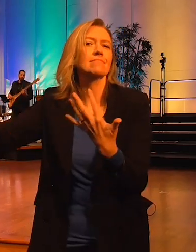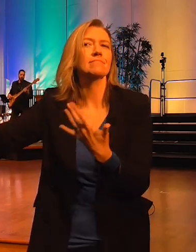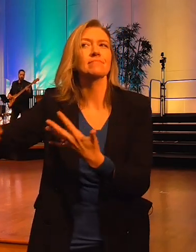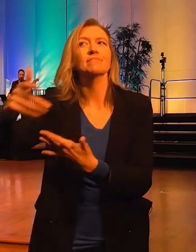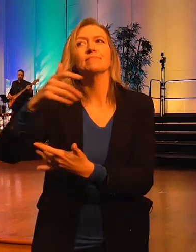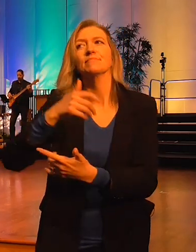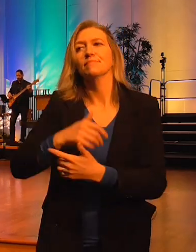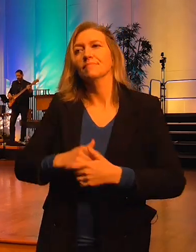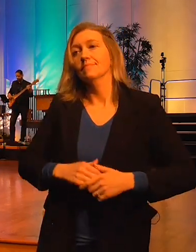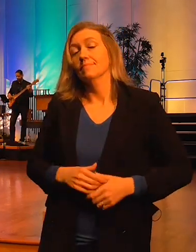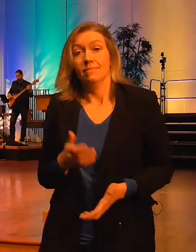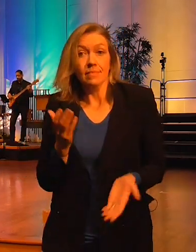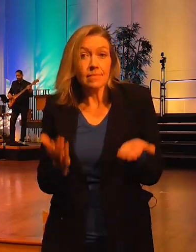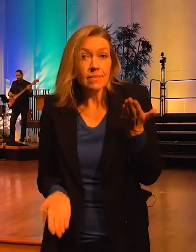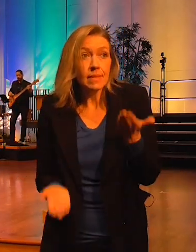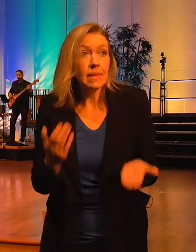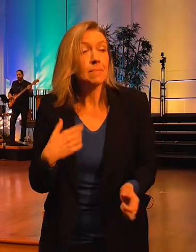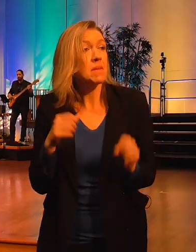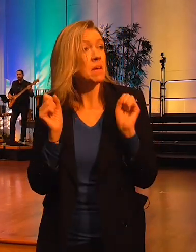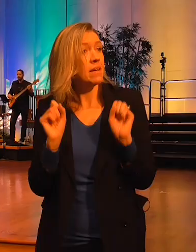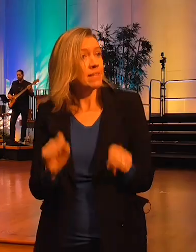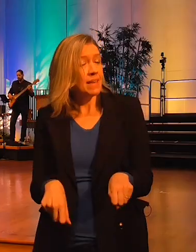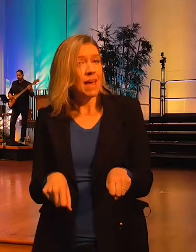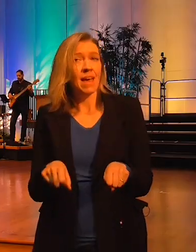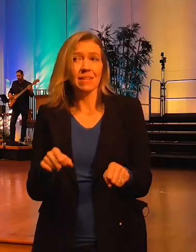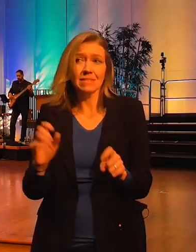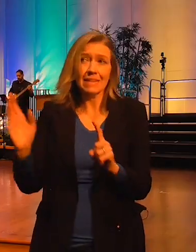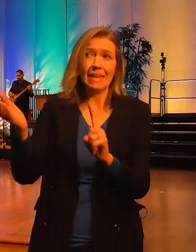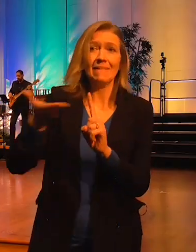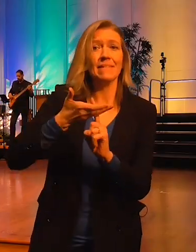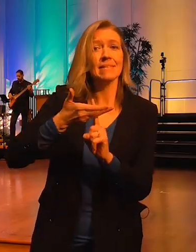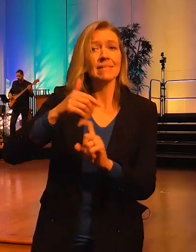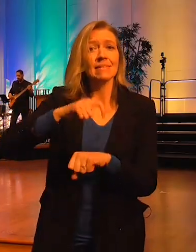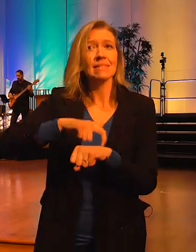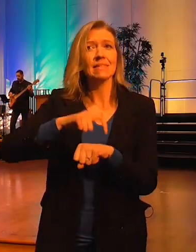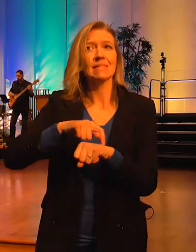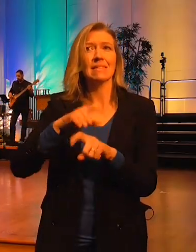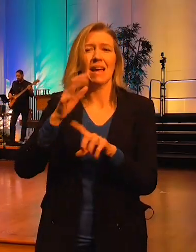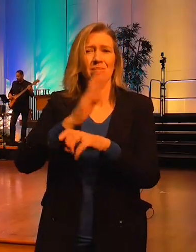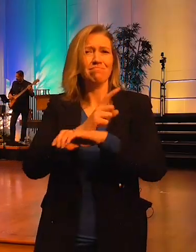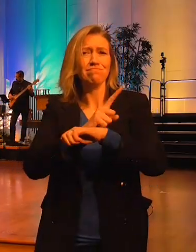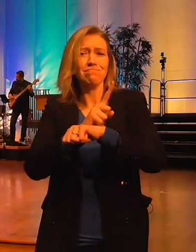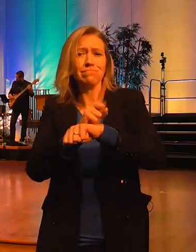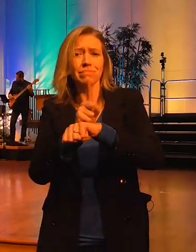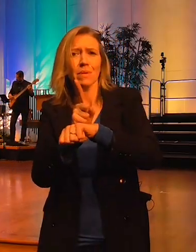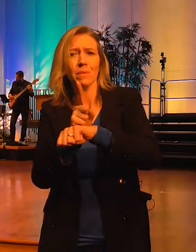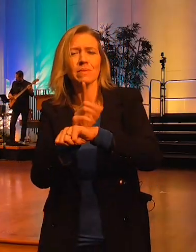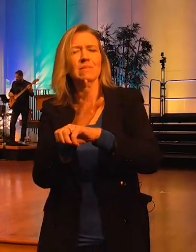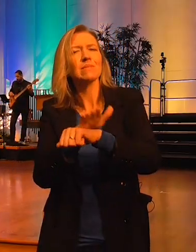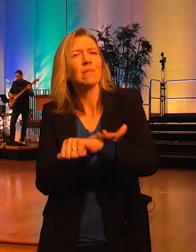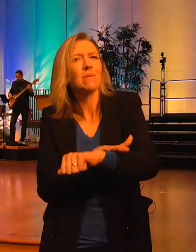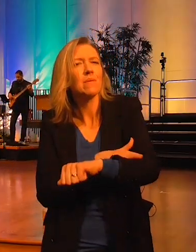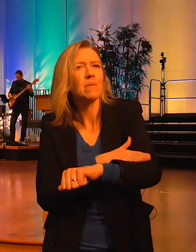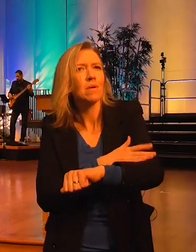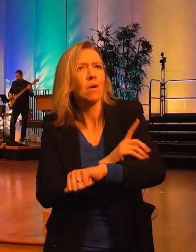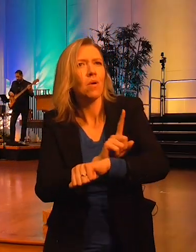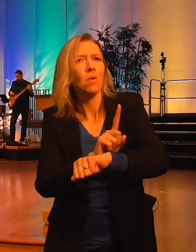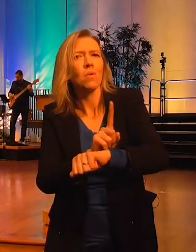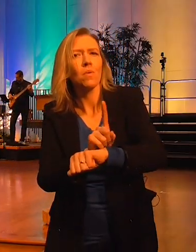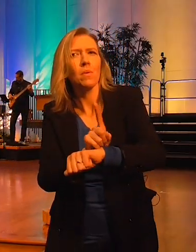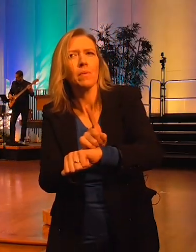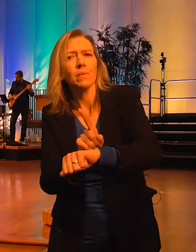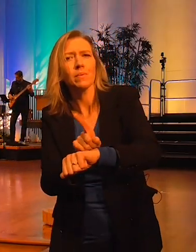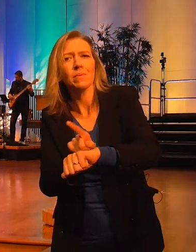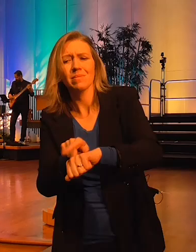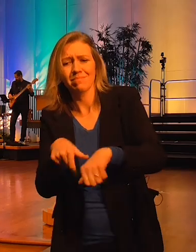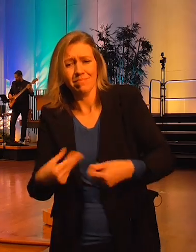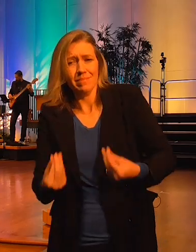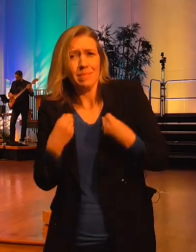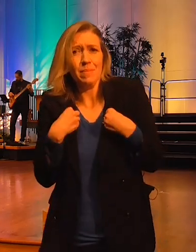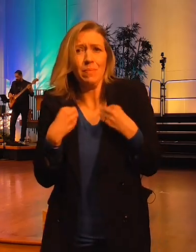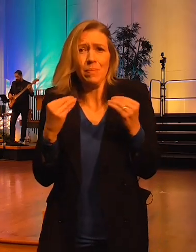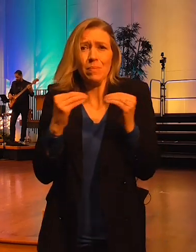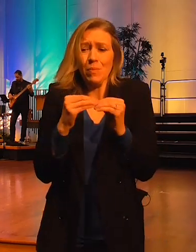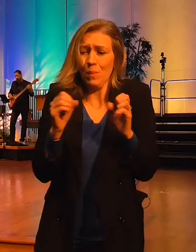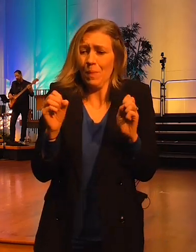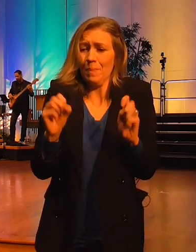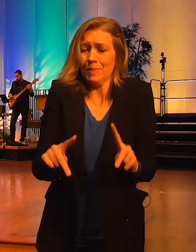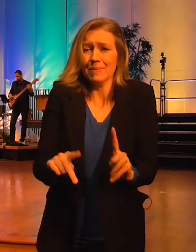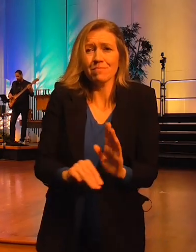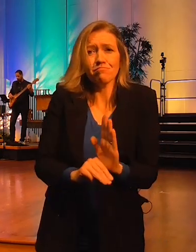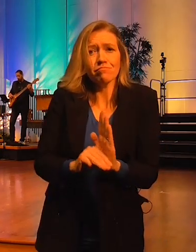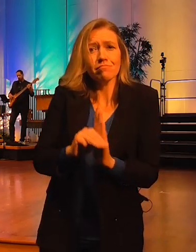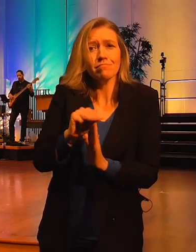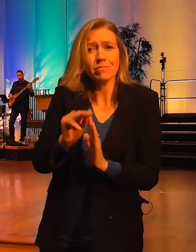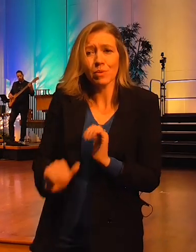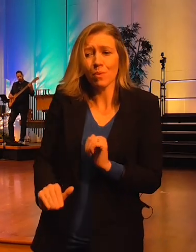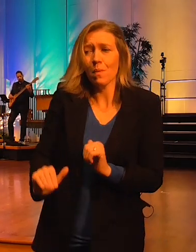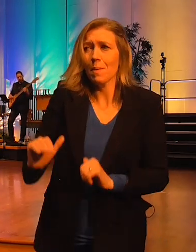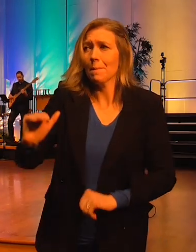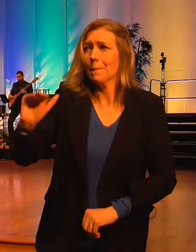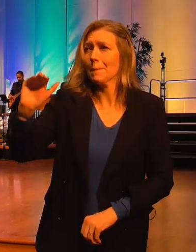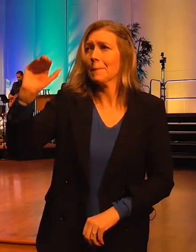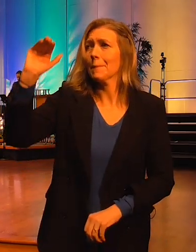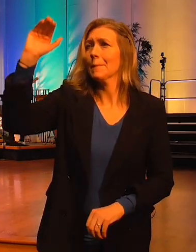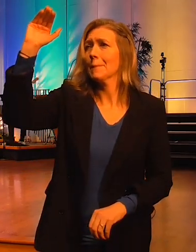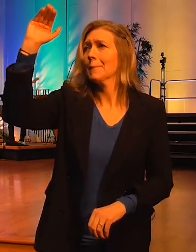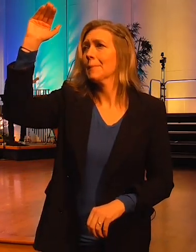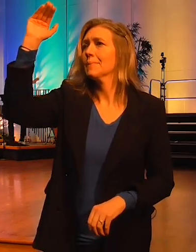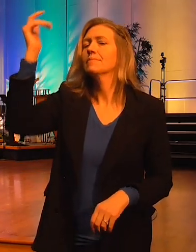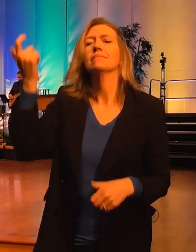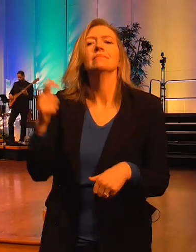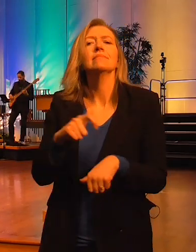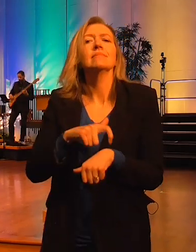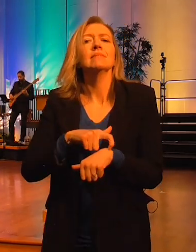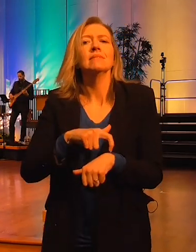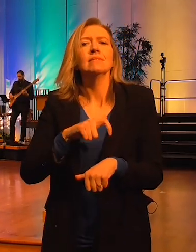and maybe I can convince time to slow up giving me enough time in my life to grow up time be my